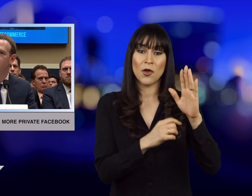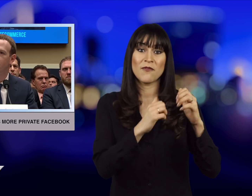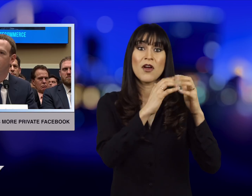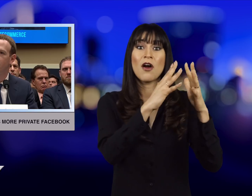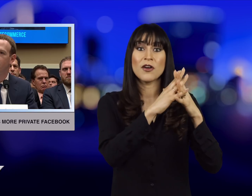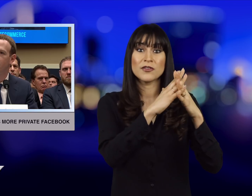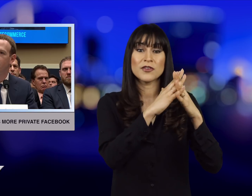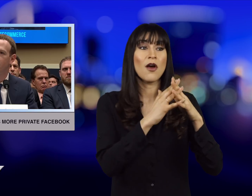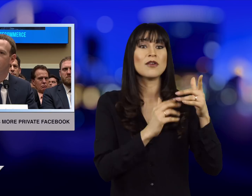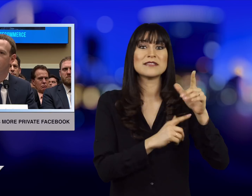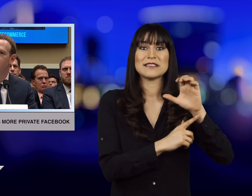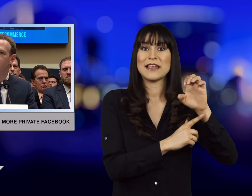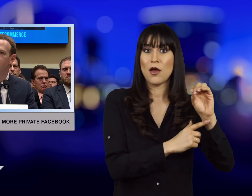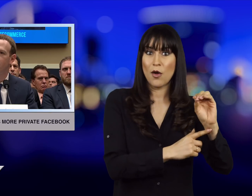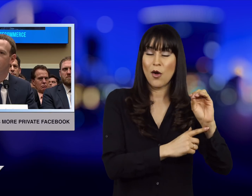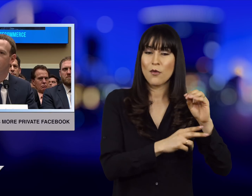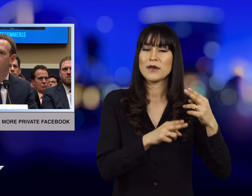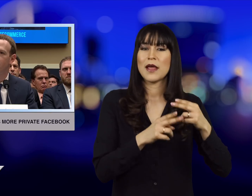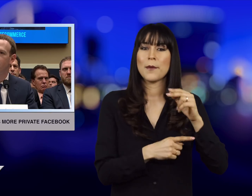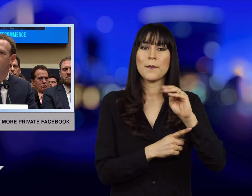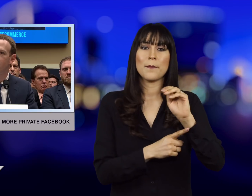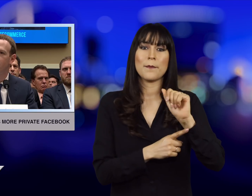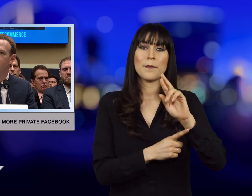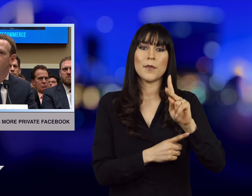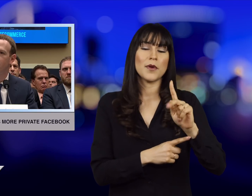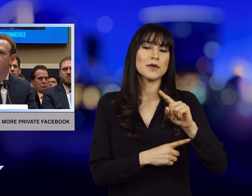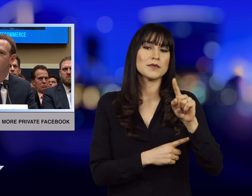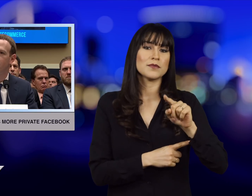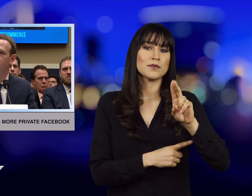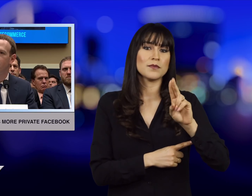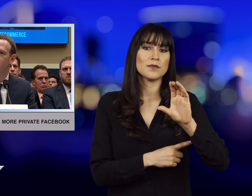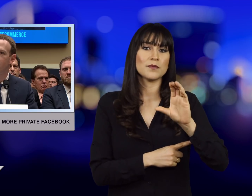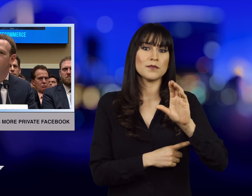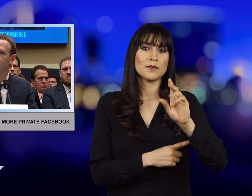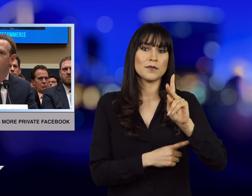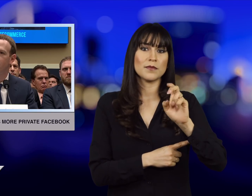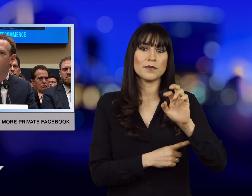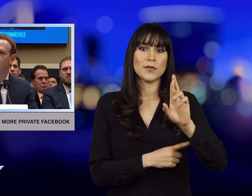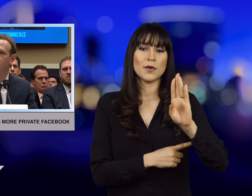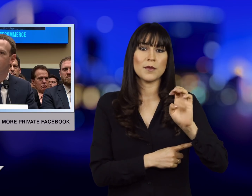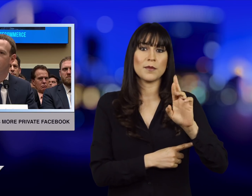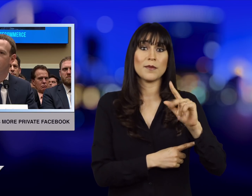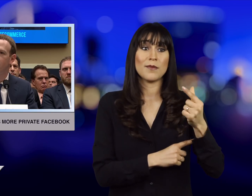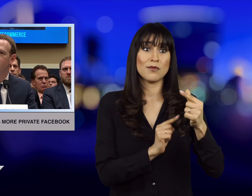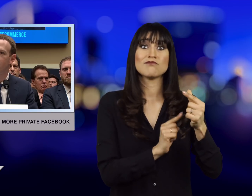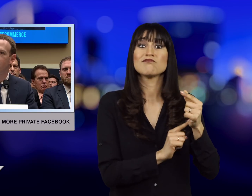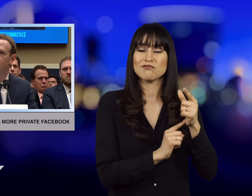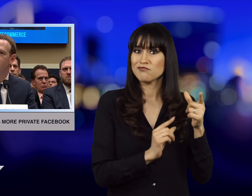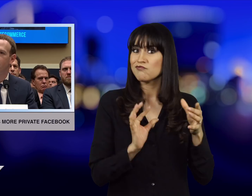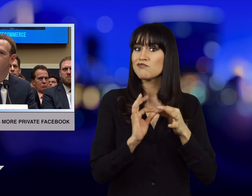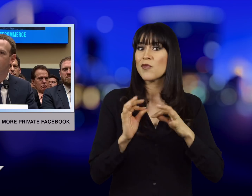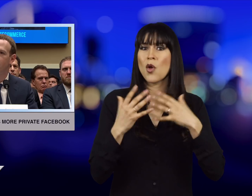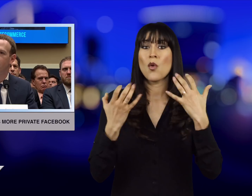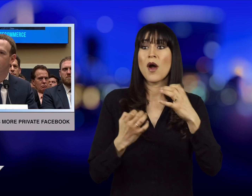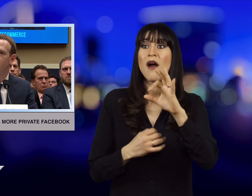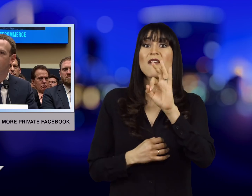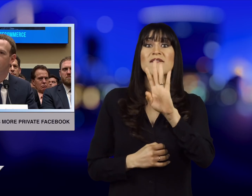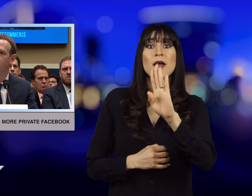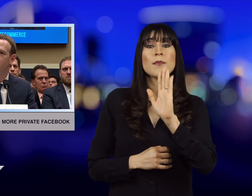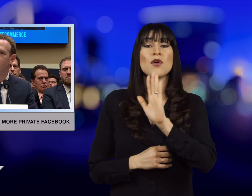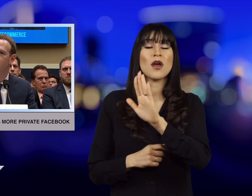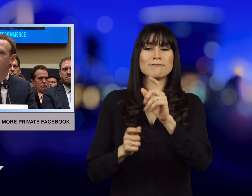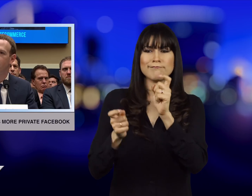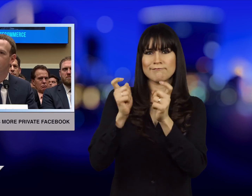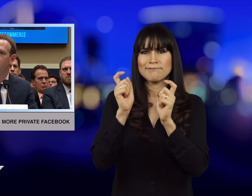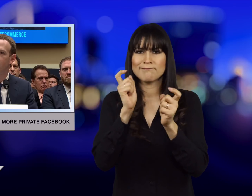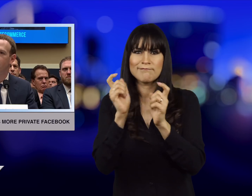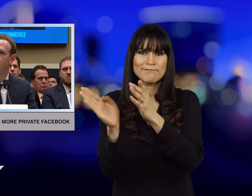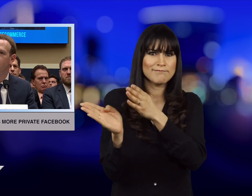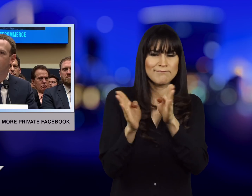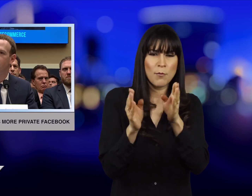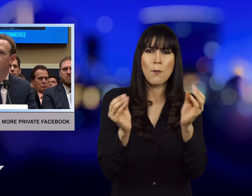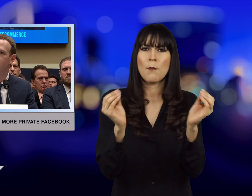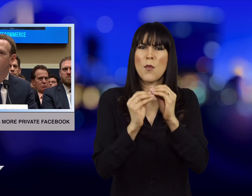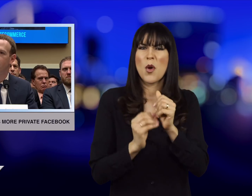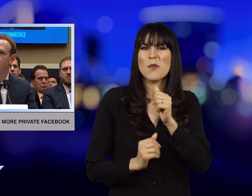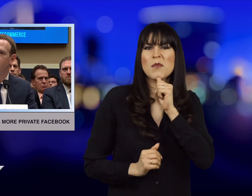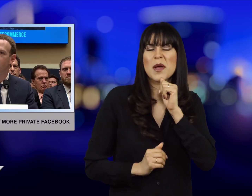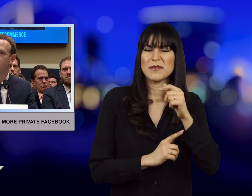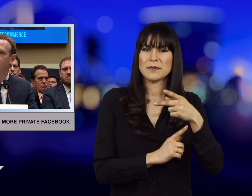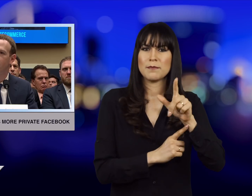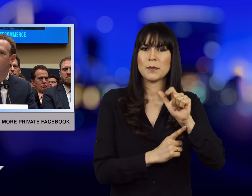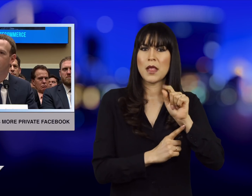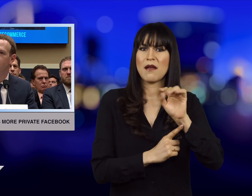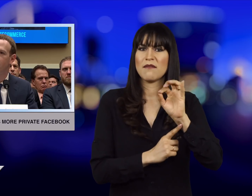Facebook founder and CEO Mark Zuckerberg says he wants to reposition Facebook as a privacy-focused